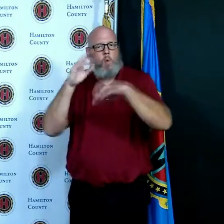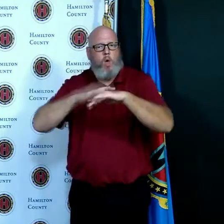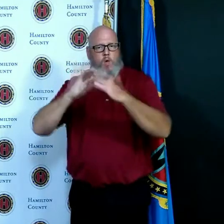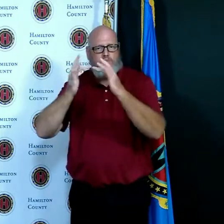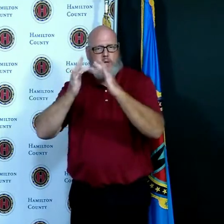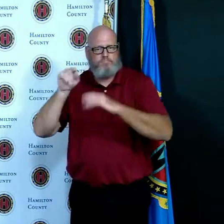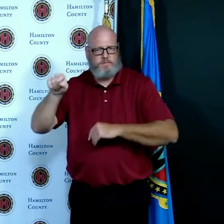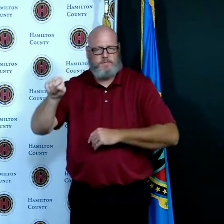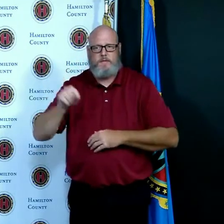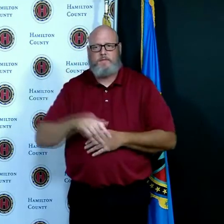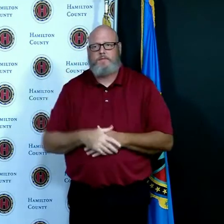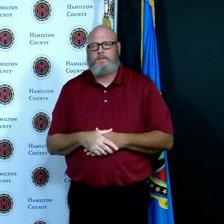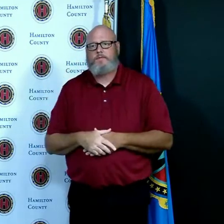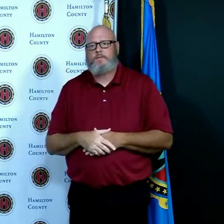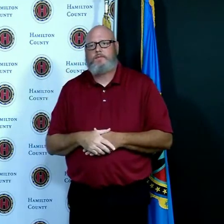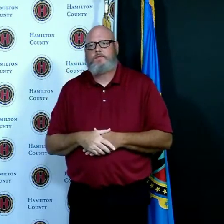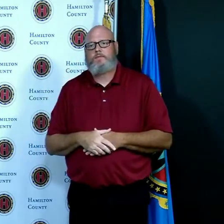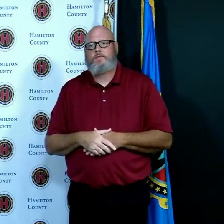residents and employees within the county